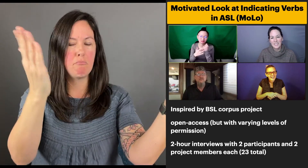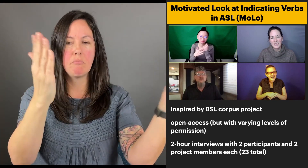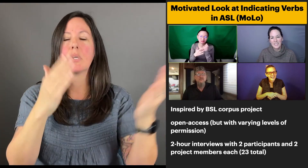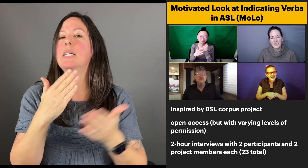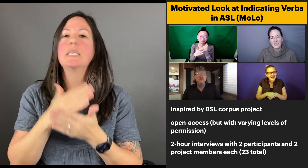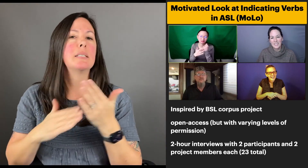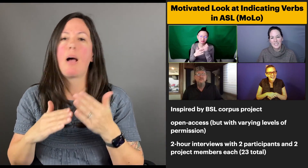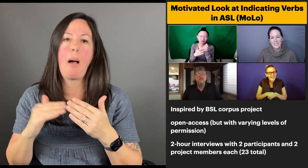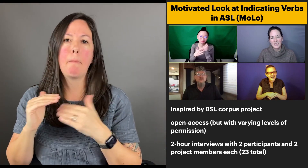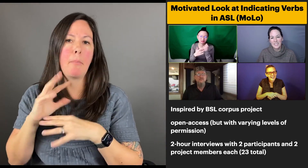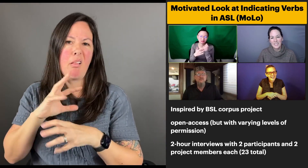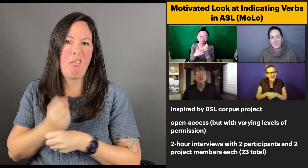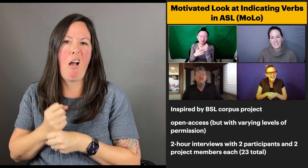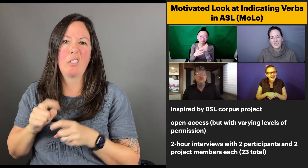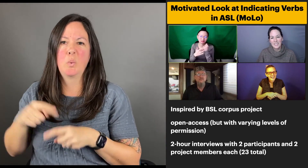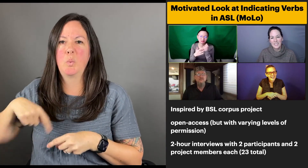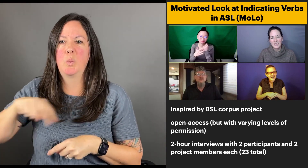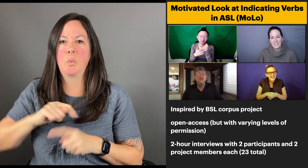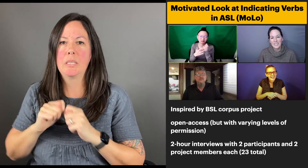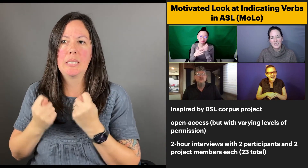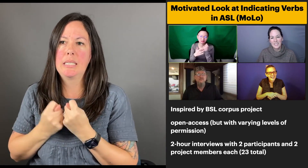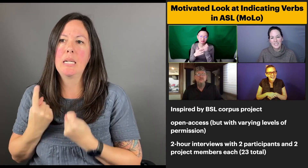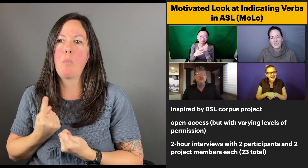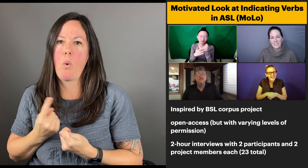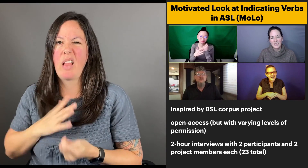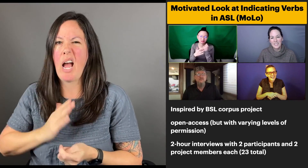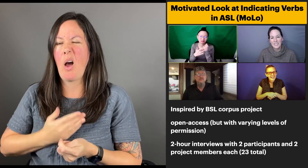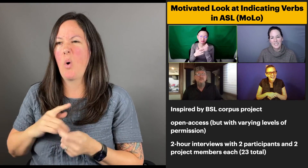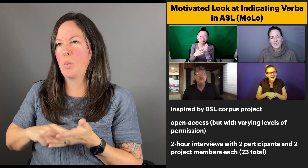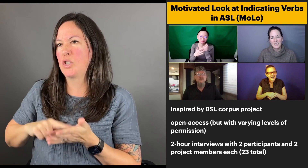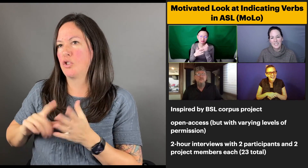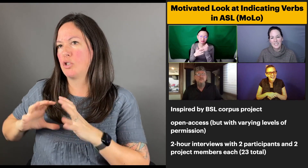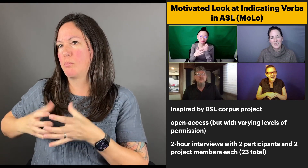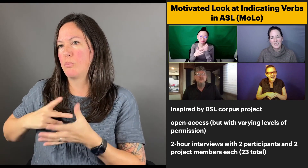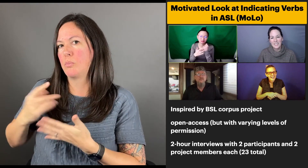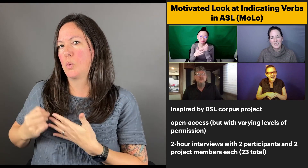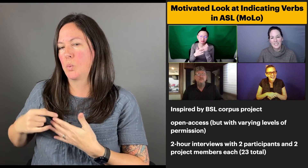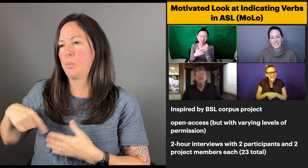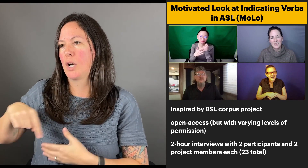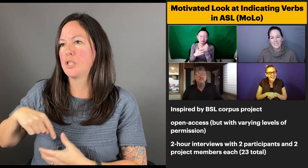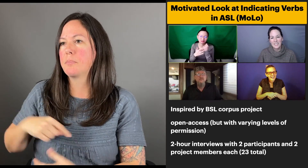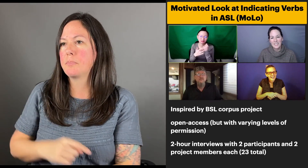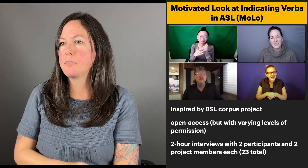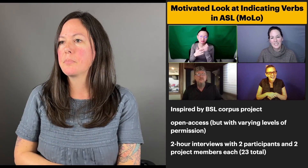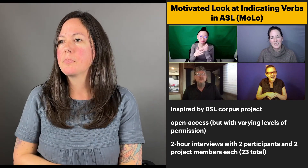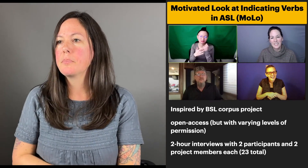participants consented to uh sharing all the videos that I'm